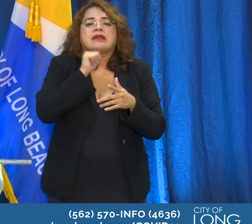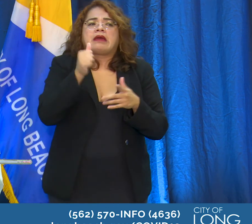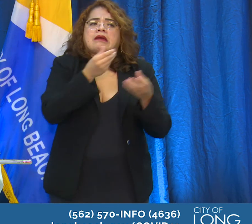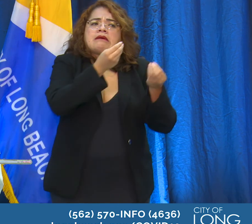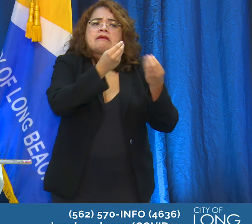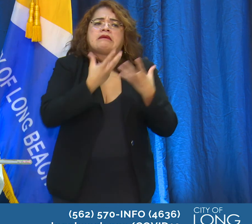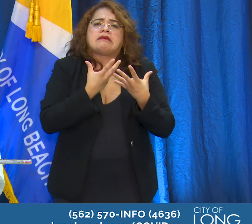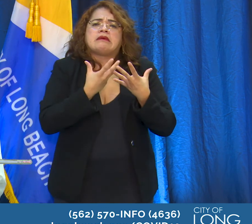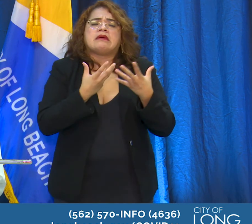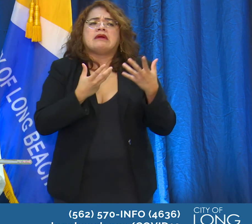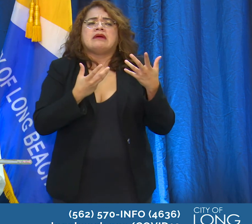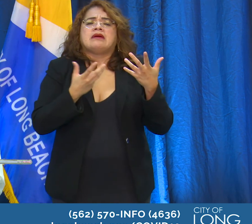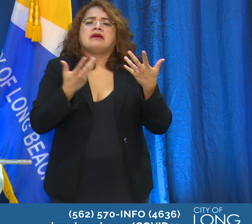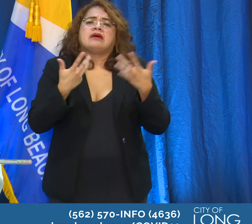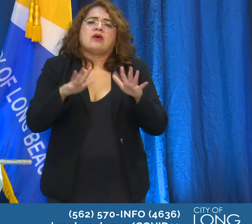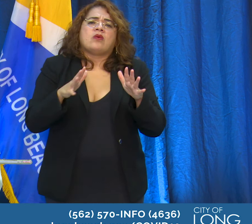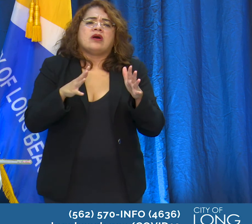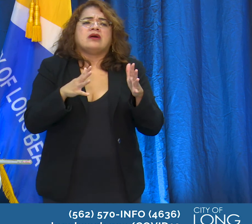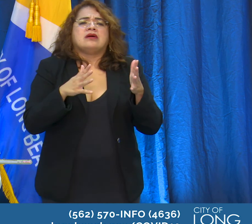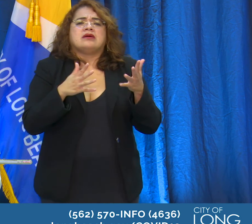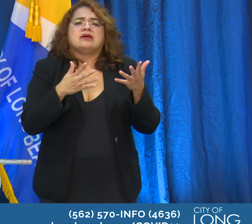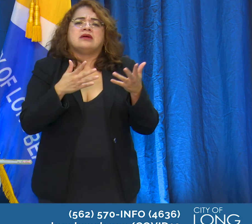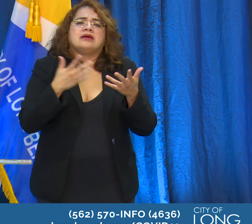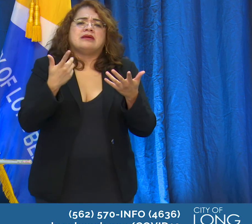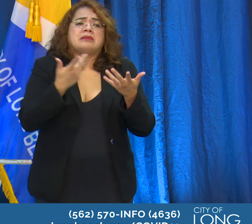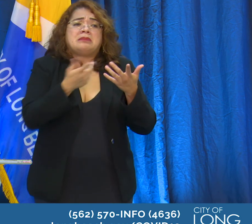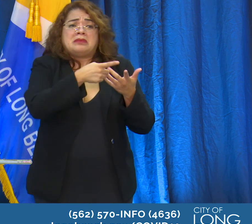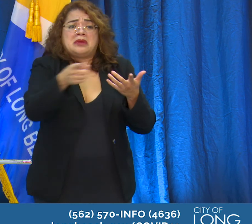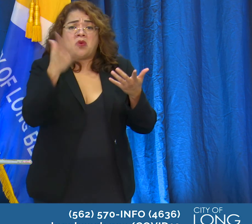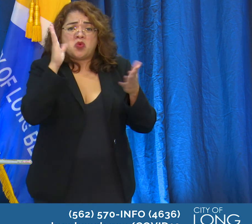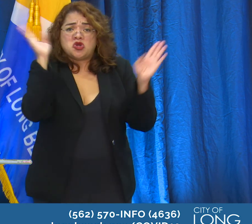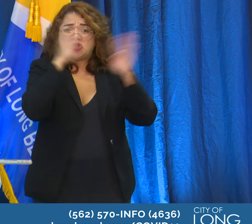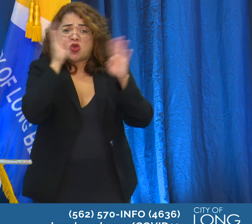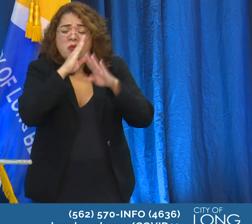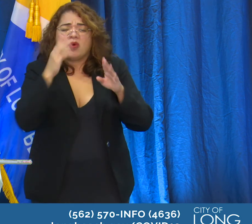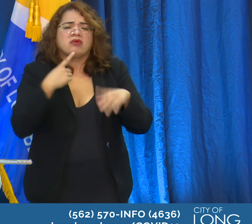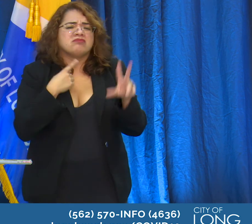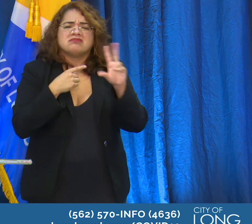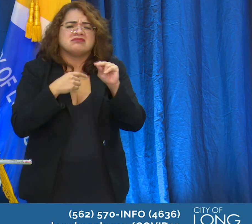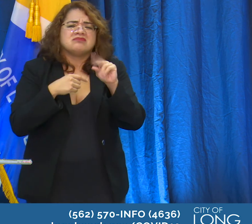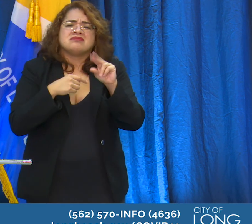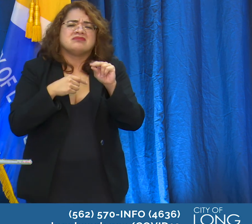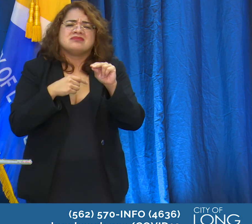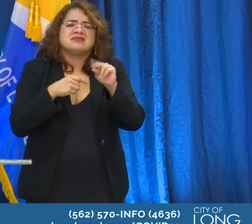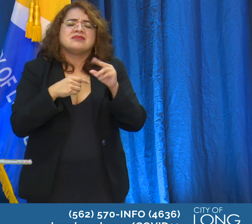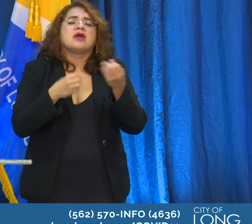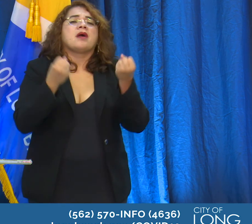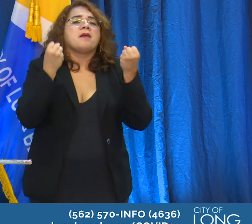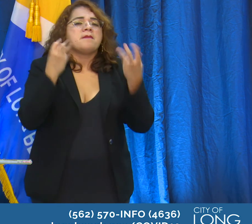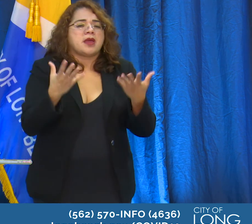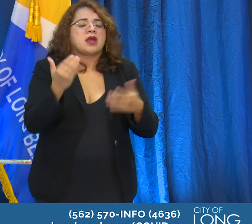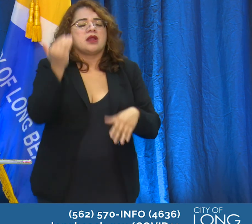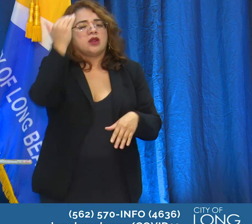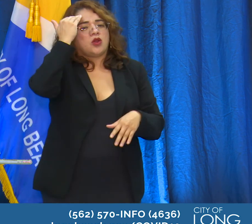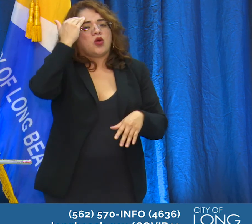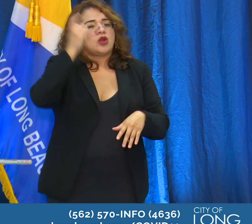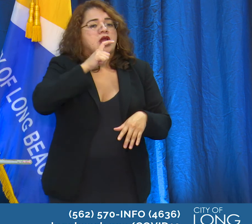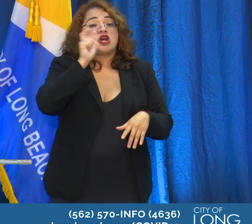because they feel like those folks will possible get in trouble. Everybody knows they're not supposed to be gathering, except that it is happening.